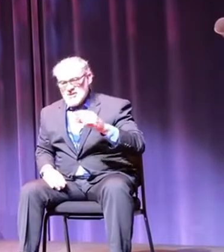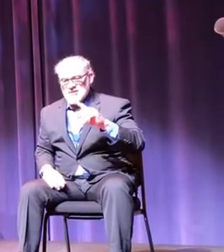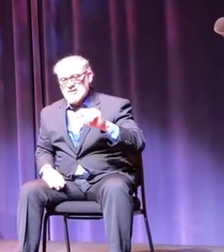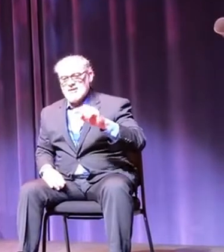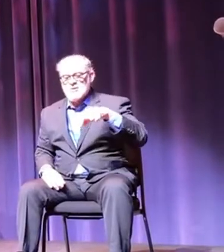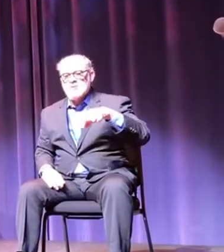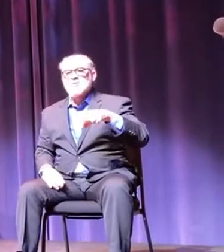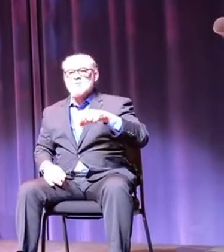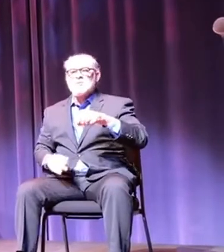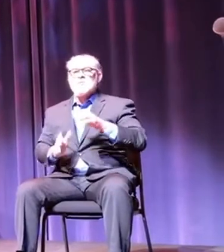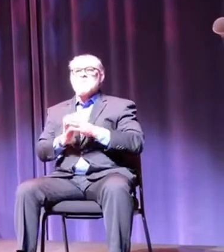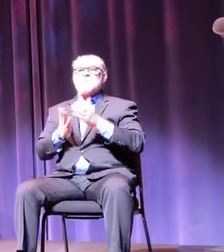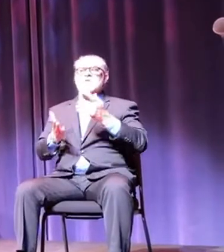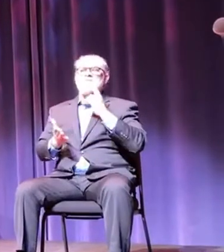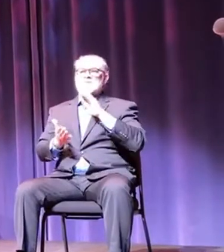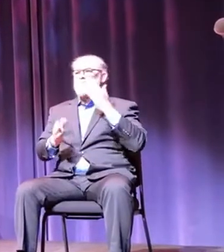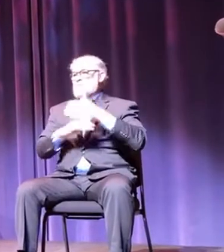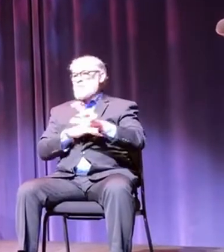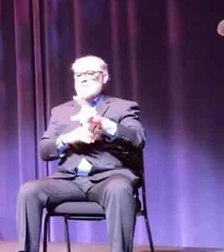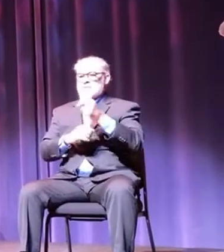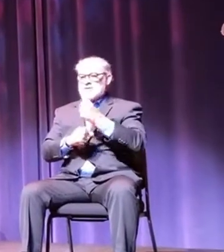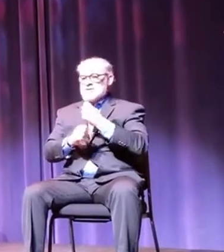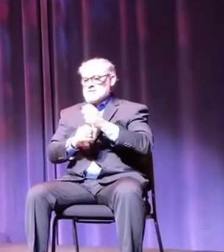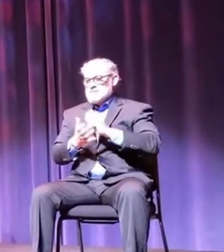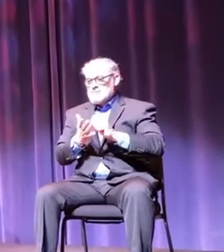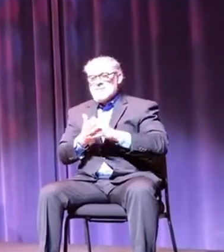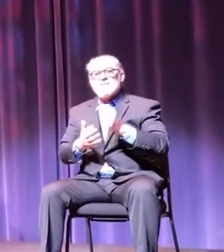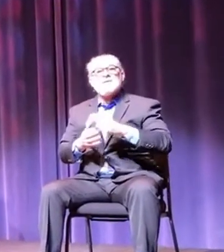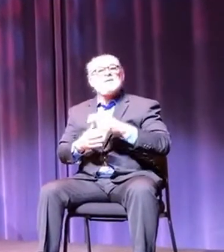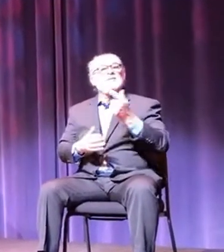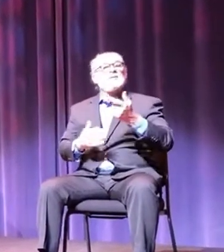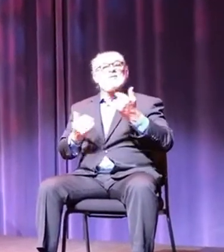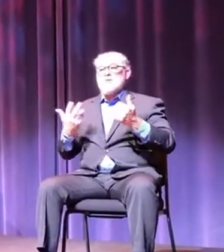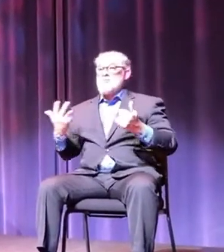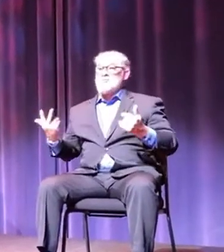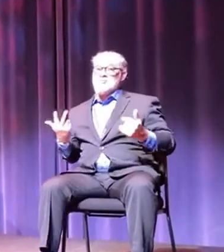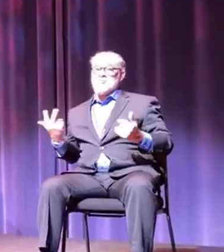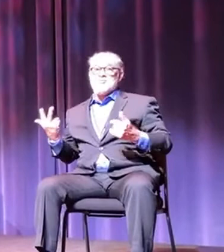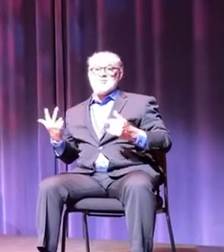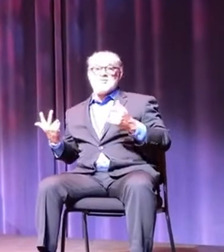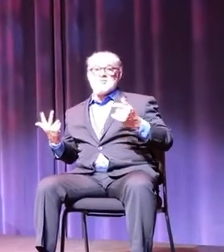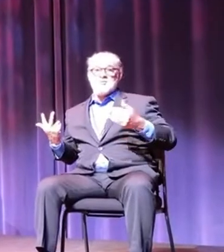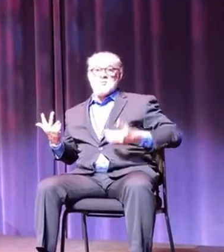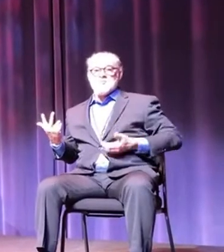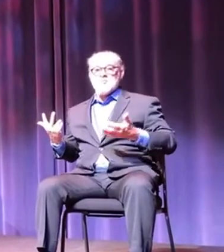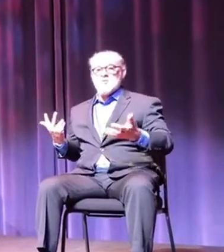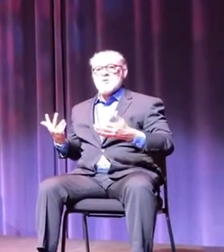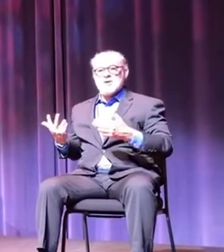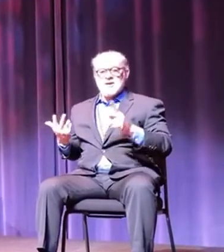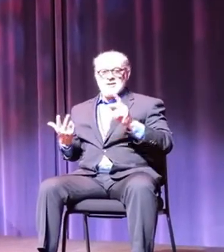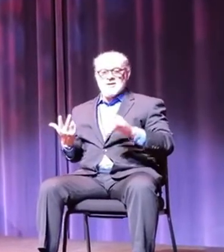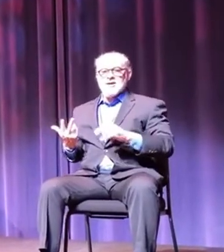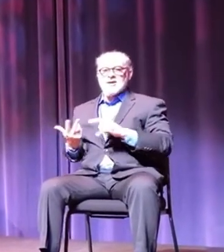and books for authors for over 30 years. Our three featured poets are Kay Ulanday Barrett,